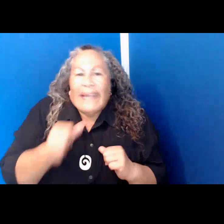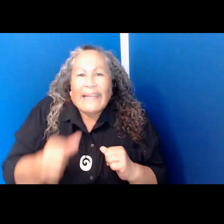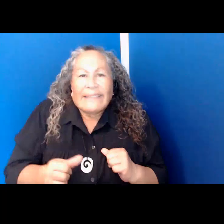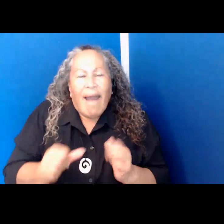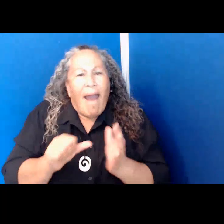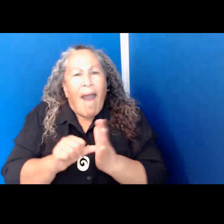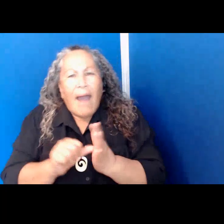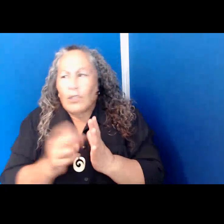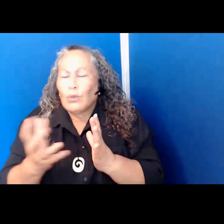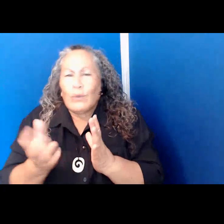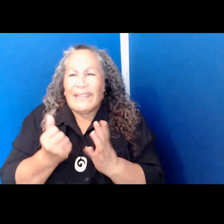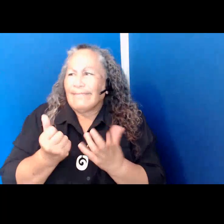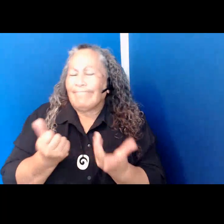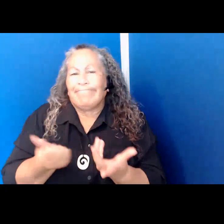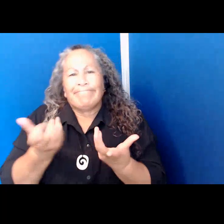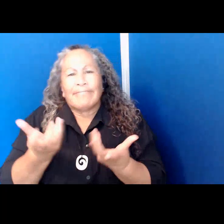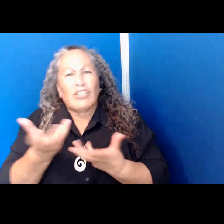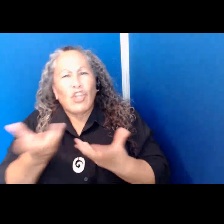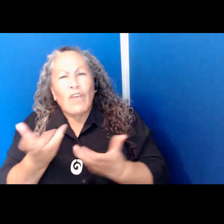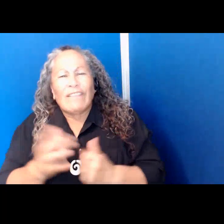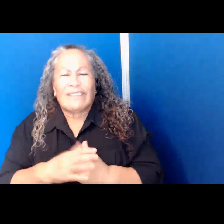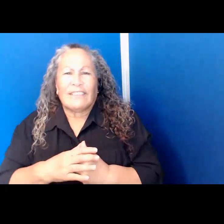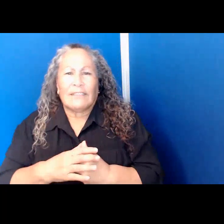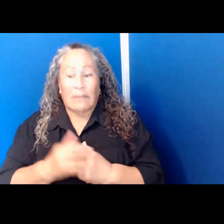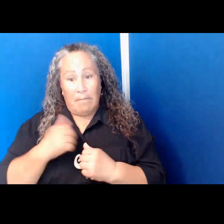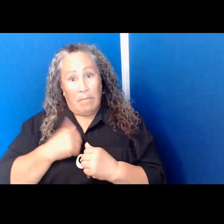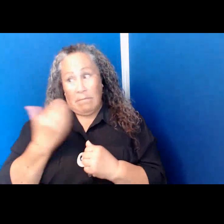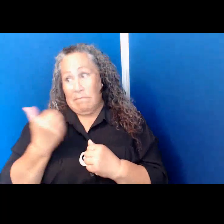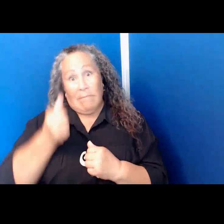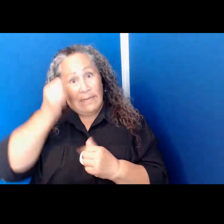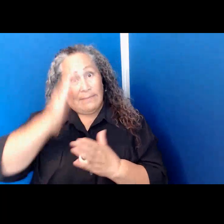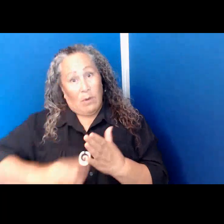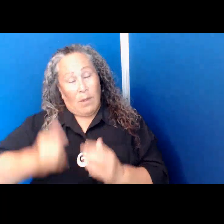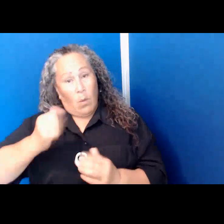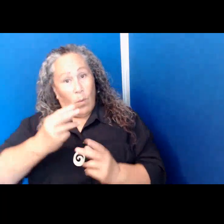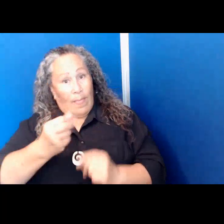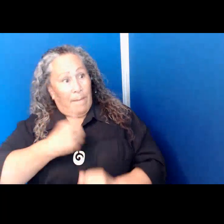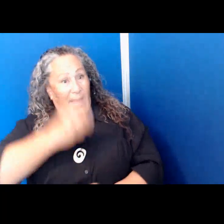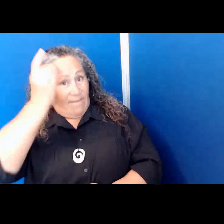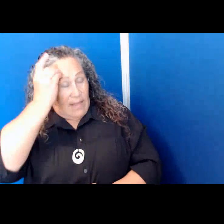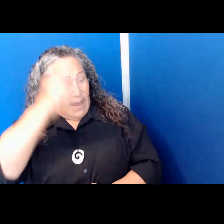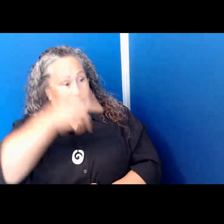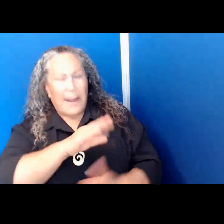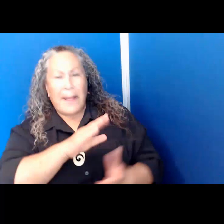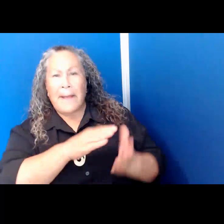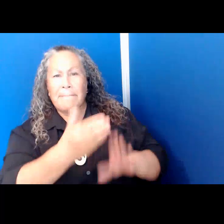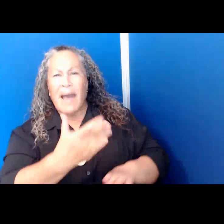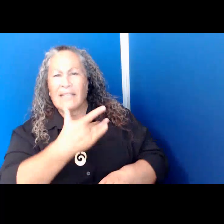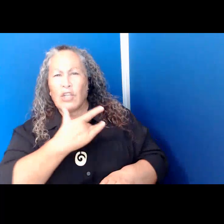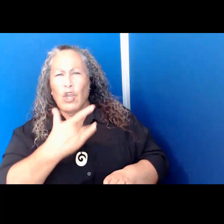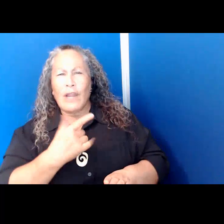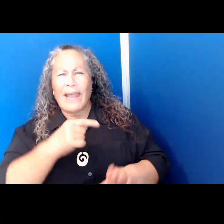get. My recent experiences with Dad, who passed away earlier this year in April,